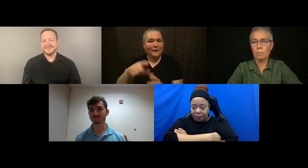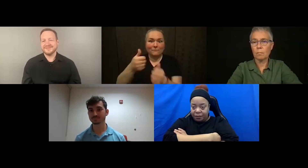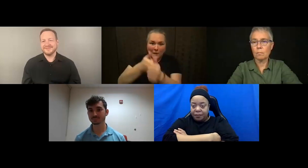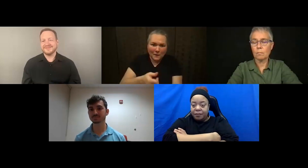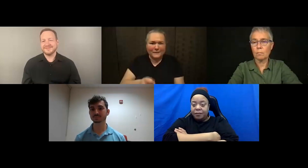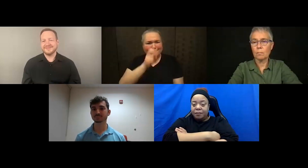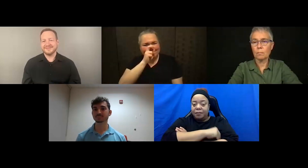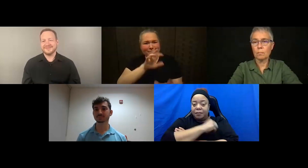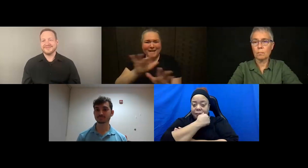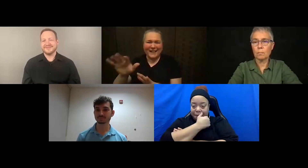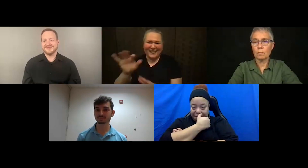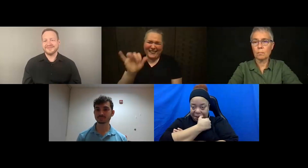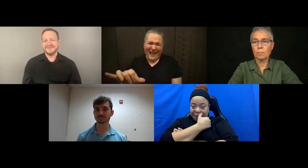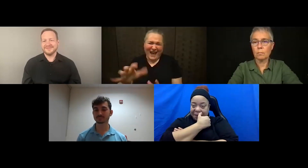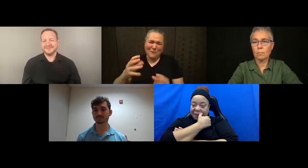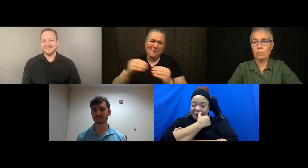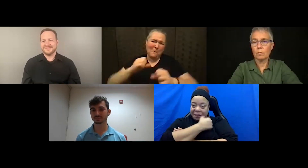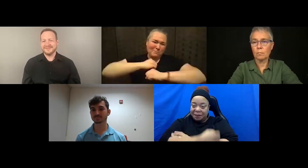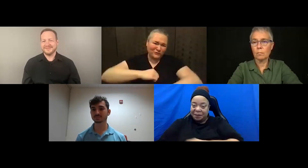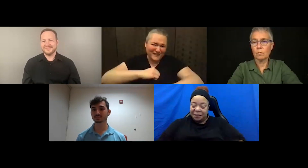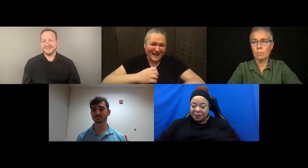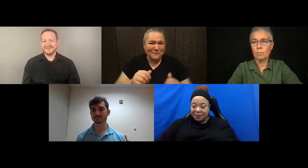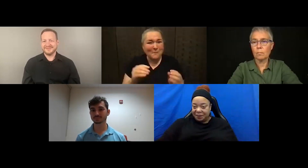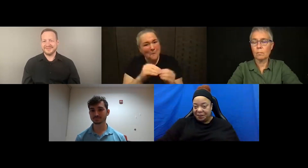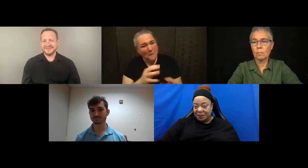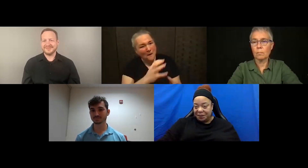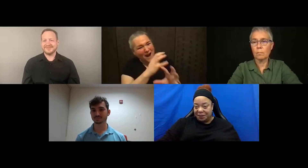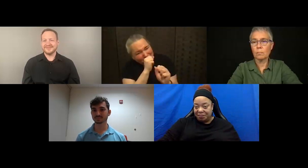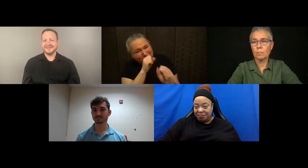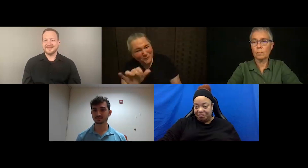hopefully we have a better code of ethics and it would be even more strict and more protective.